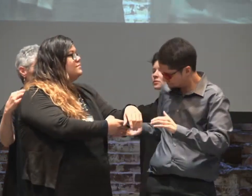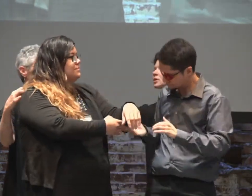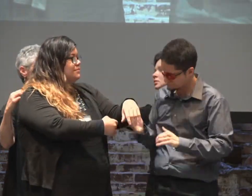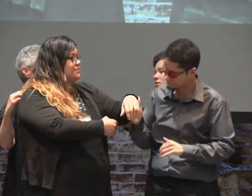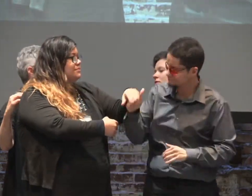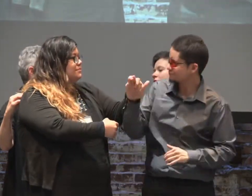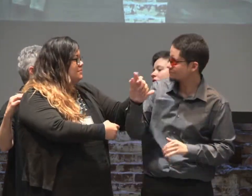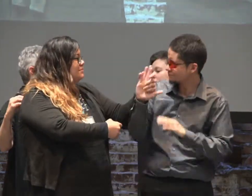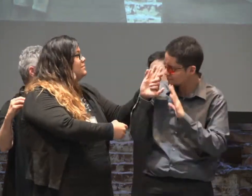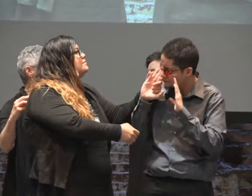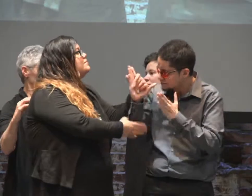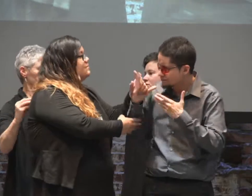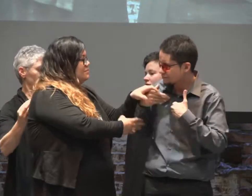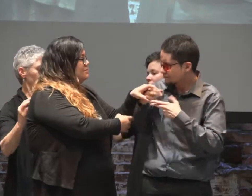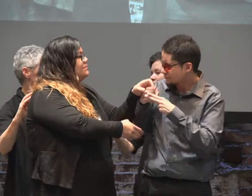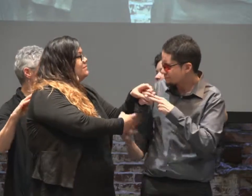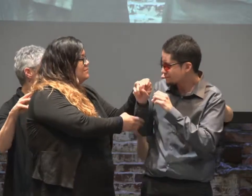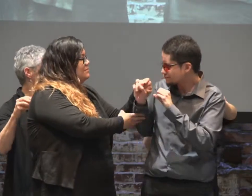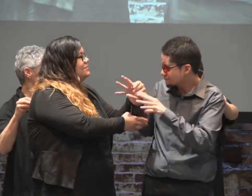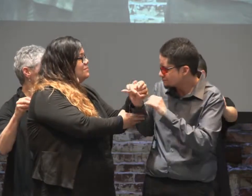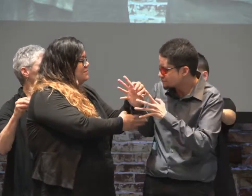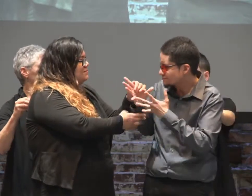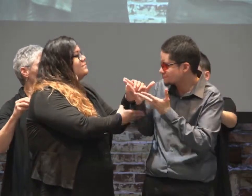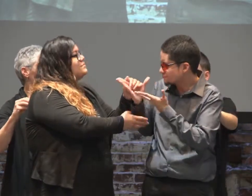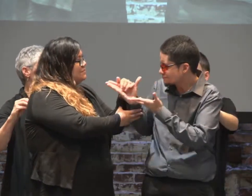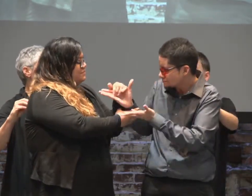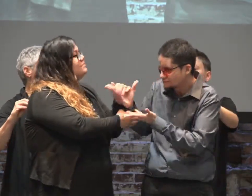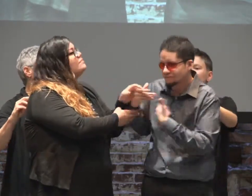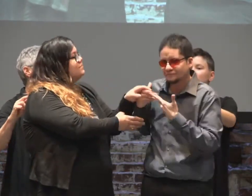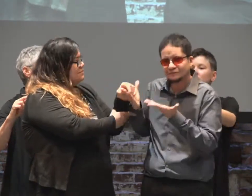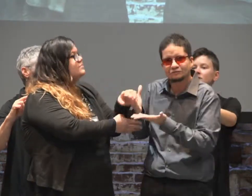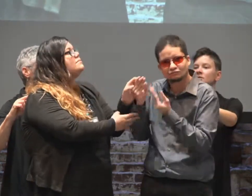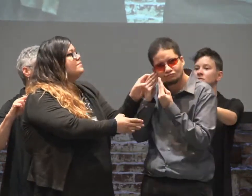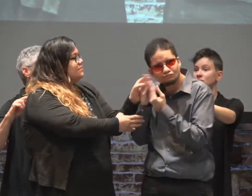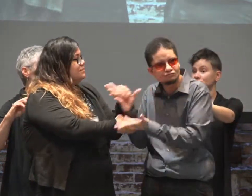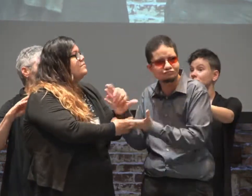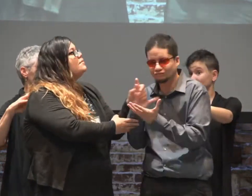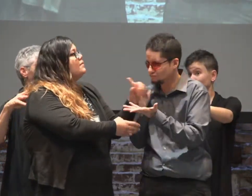and actually physically touch us. It is not a startling thing, introduce yourself.